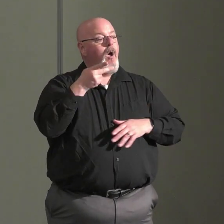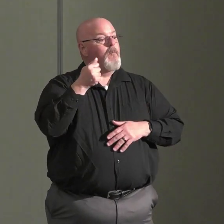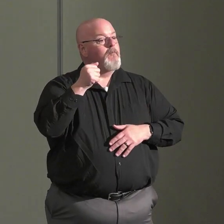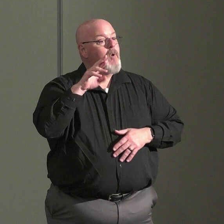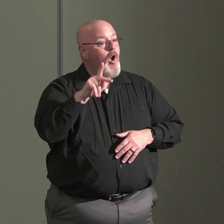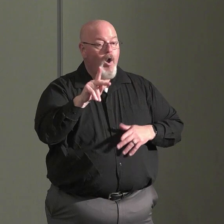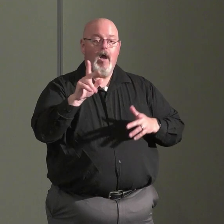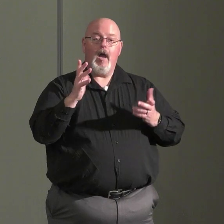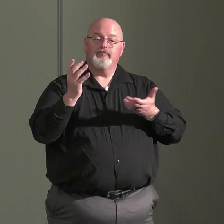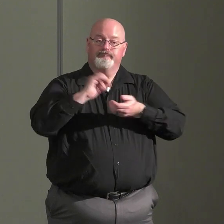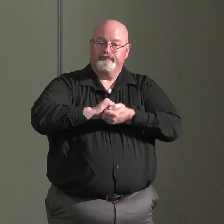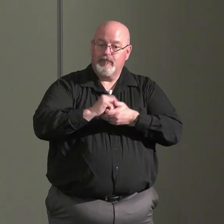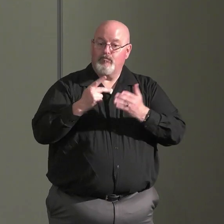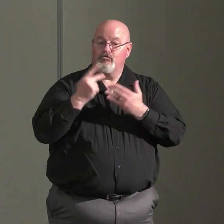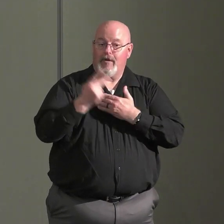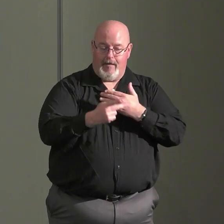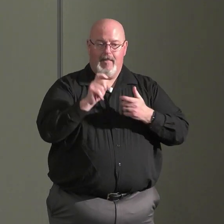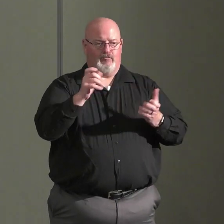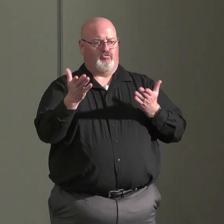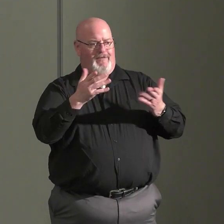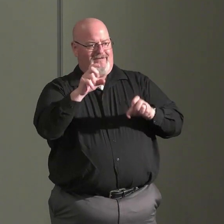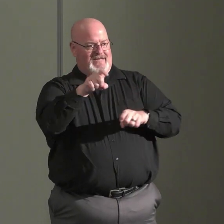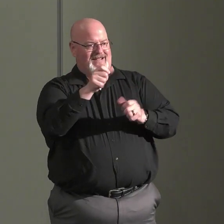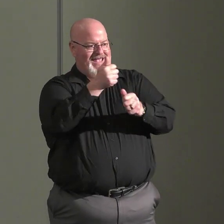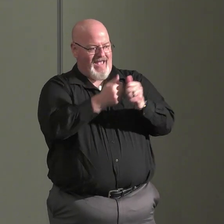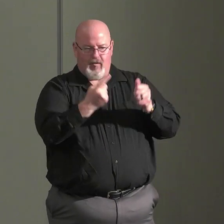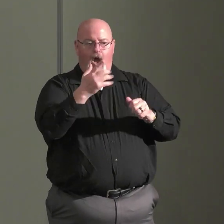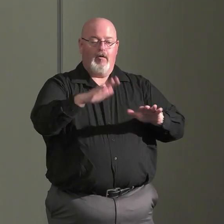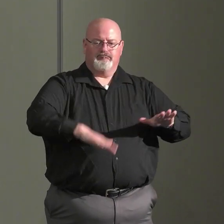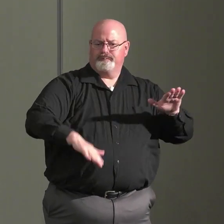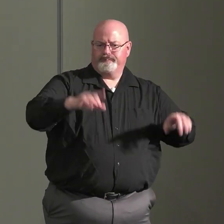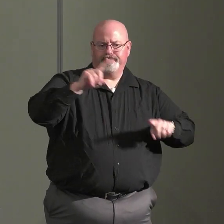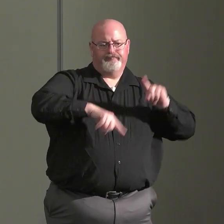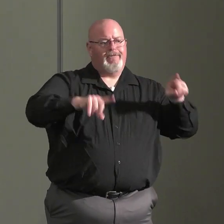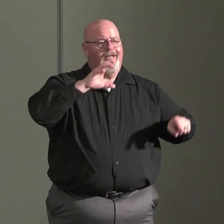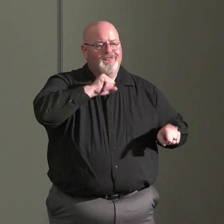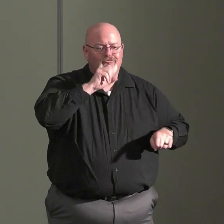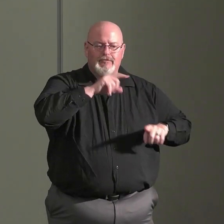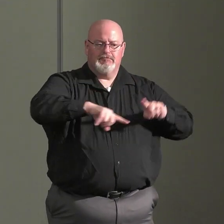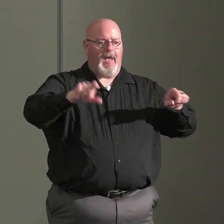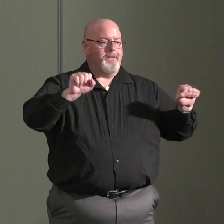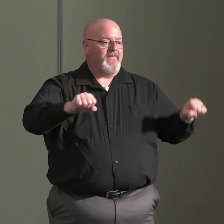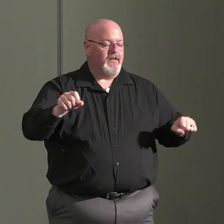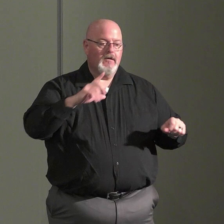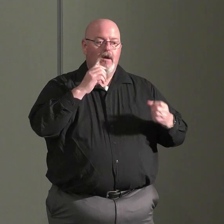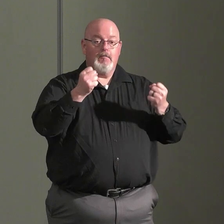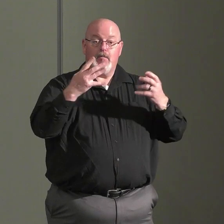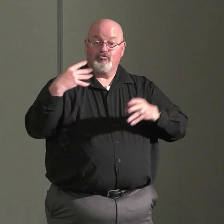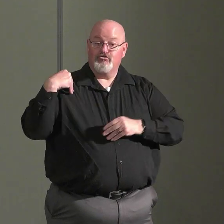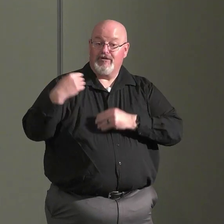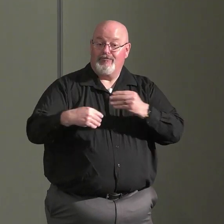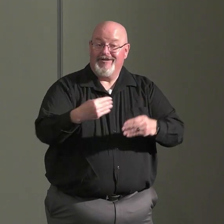programs that serve the needs of everybody all abilities it is multi-generational experience